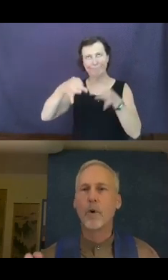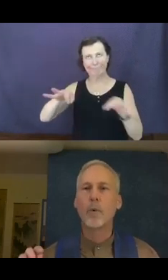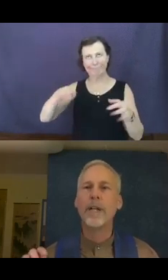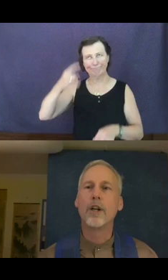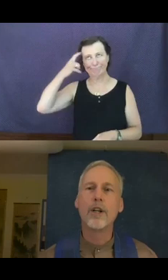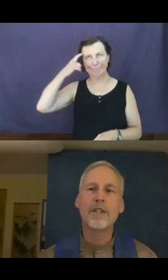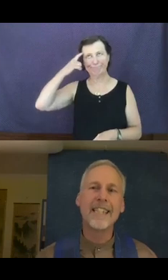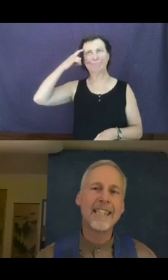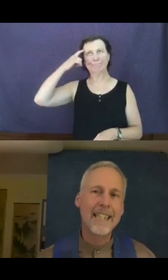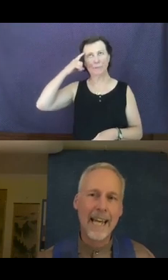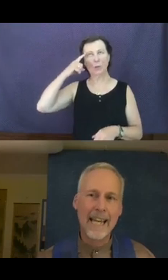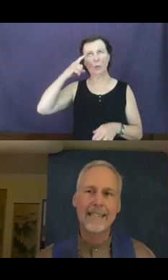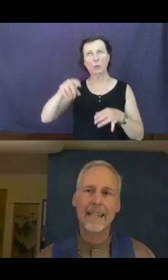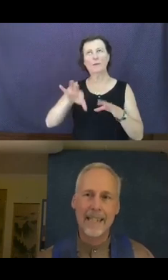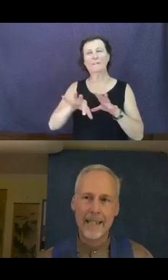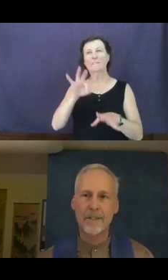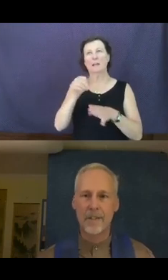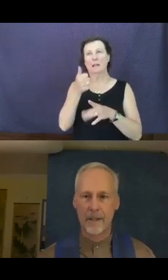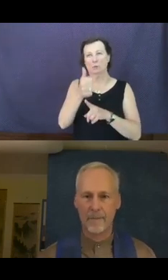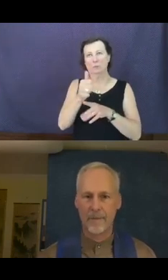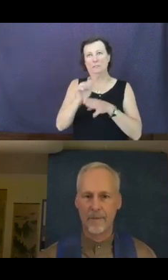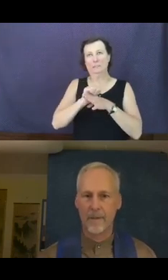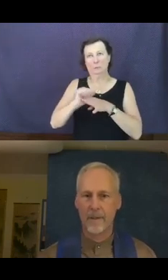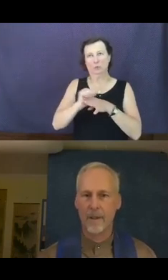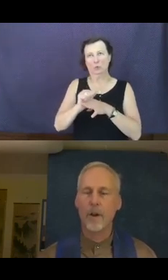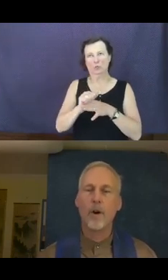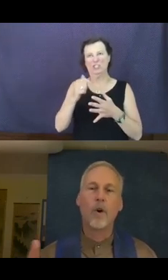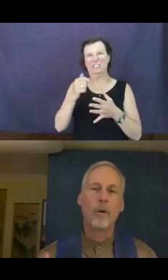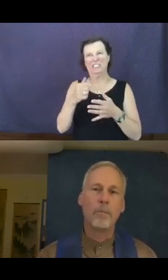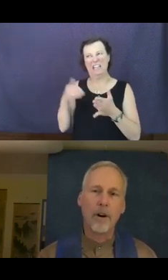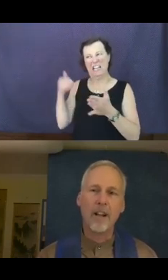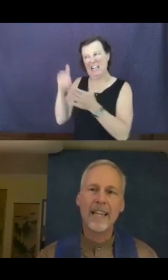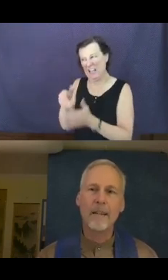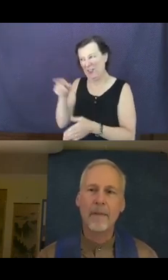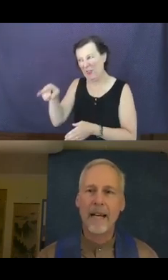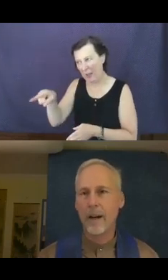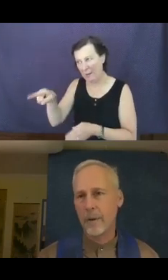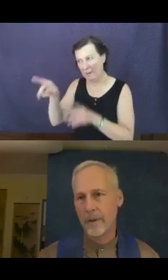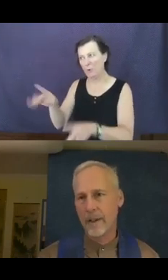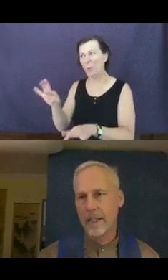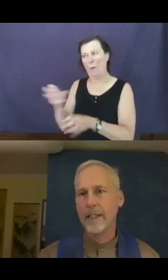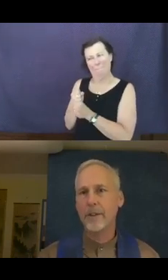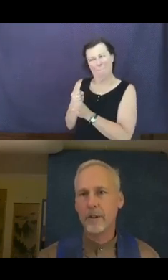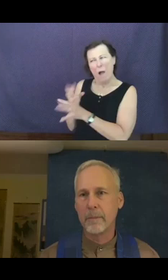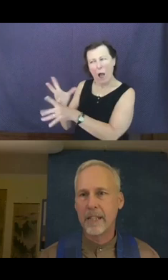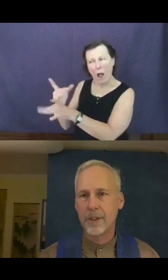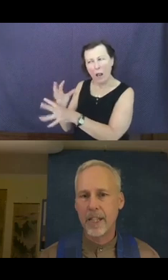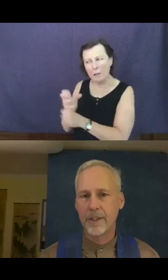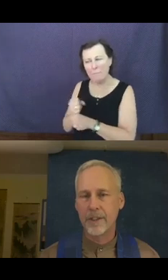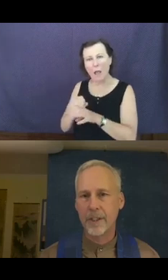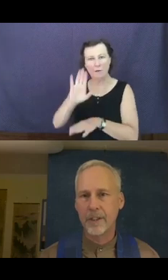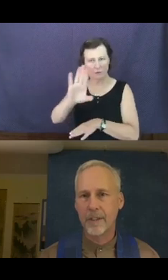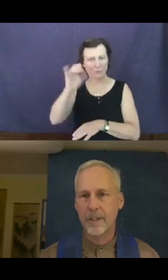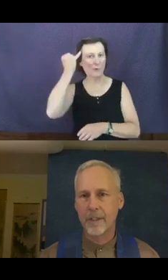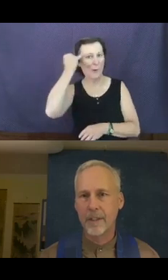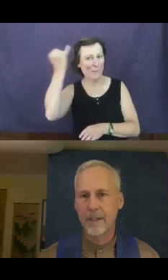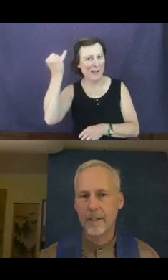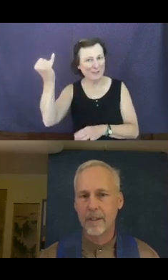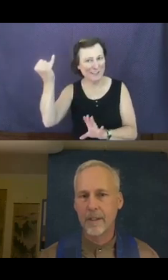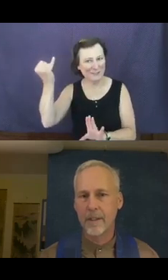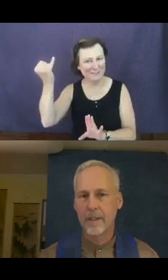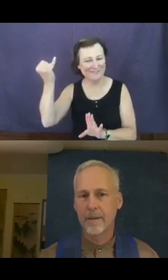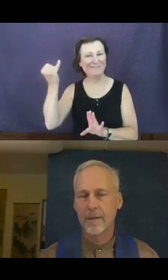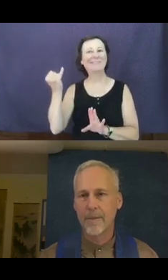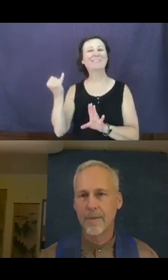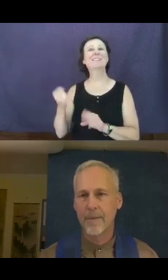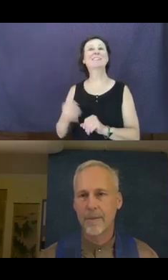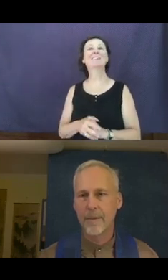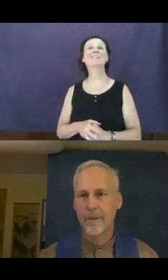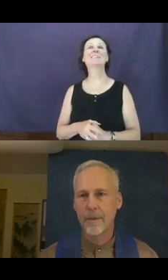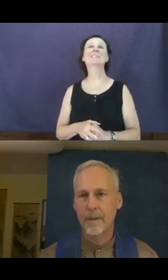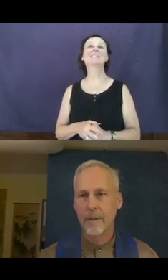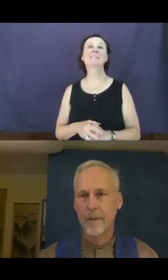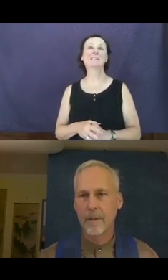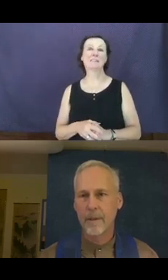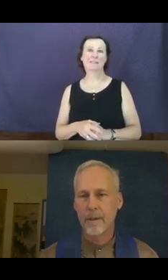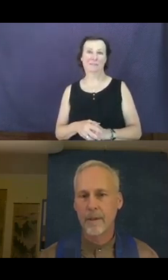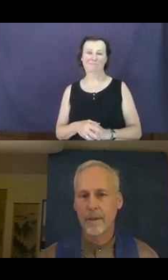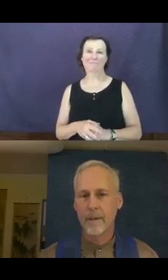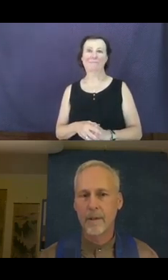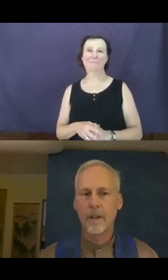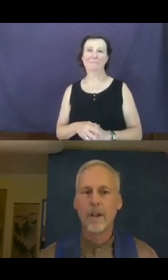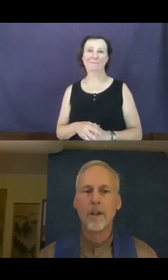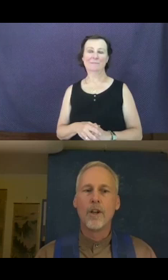rehearsing the case against them, or bawling them out in your imagination.